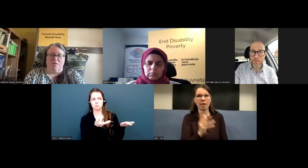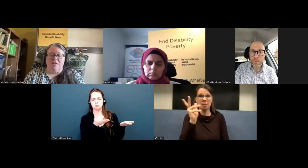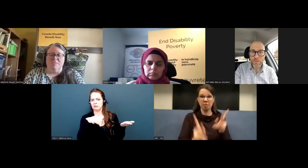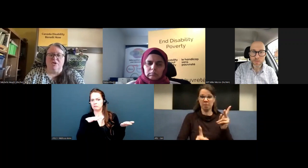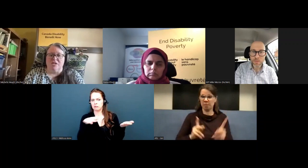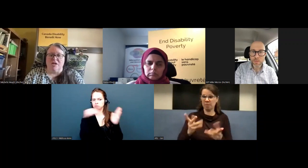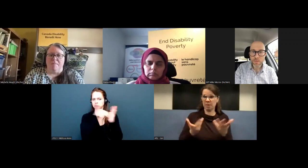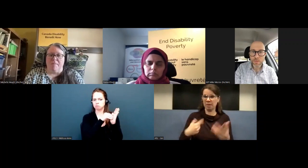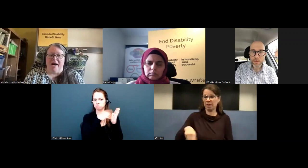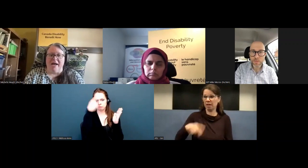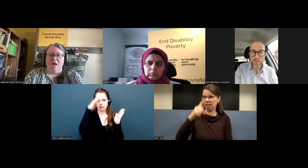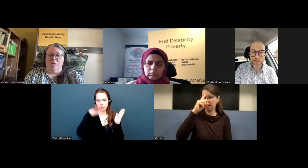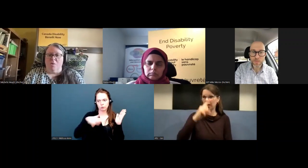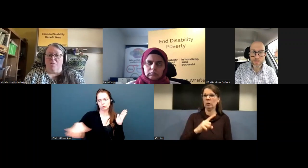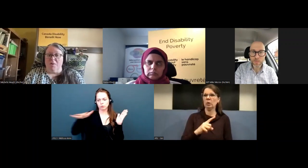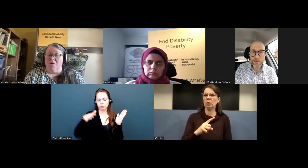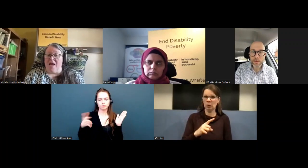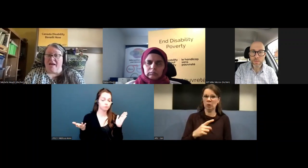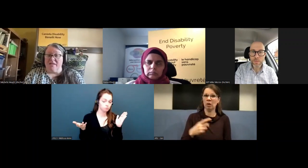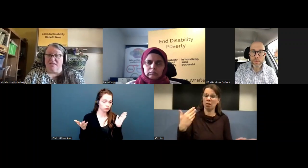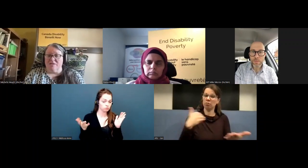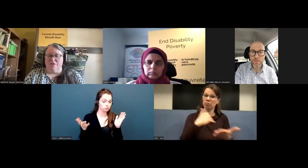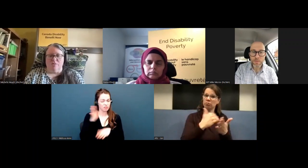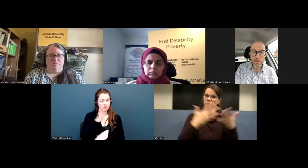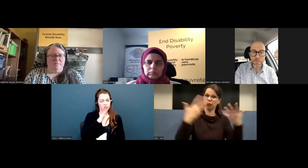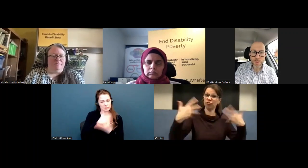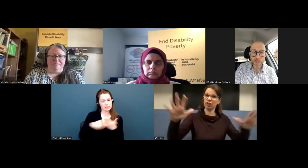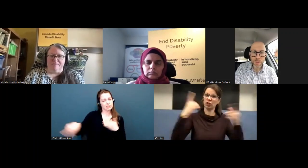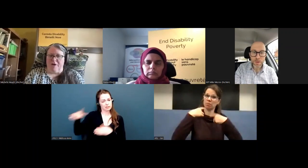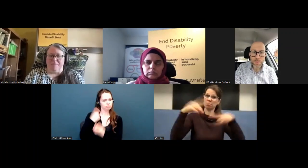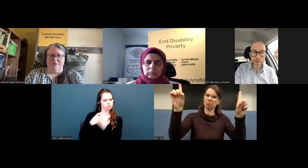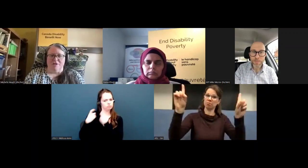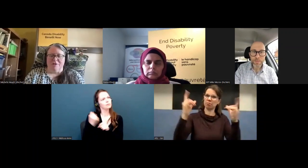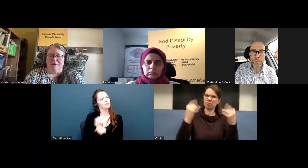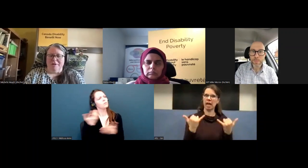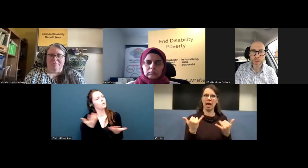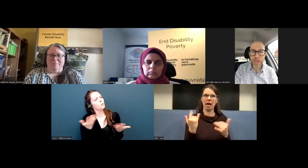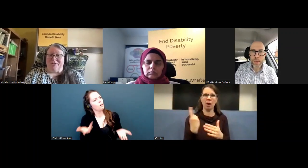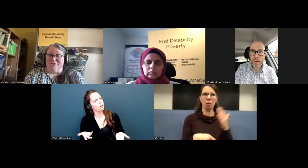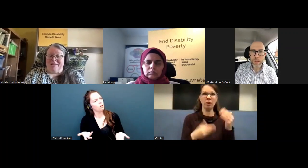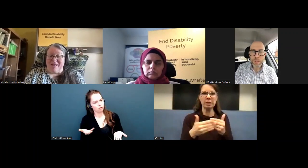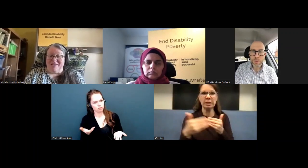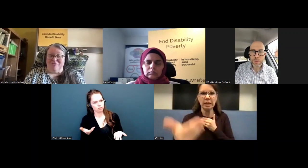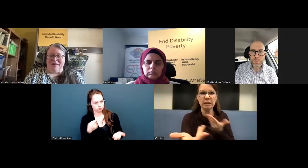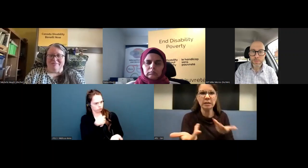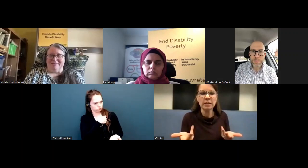THIS BUDGET HAS GONE BY. WHAT DO WE DO NEXT TO TRY TO BUDGET THE BENEFIT?